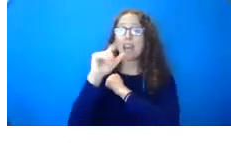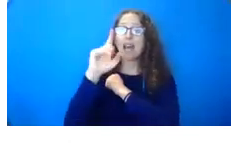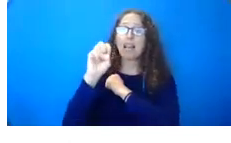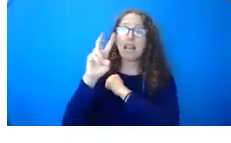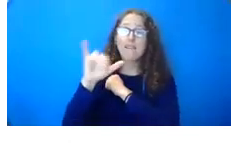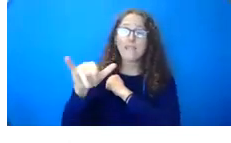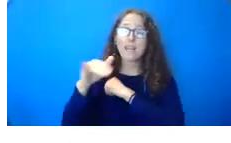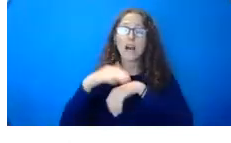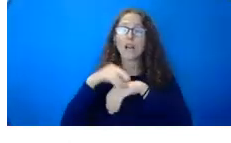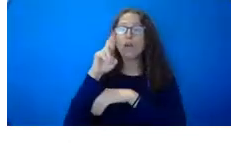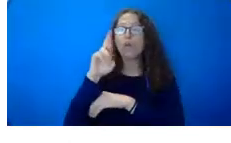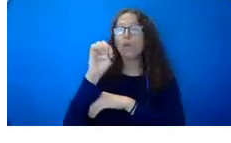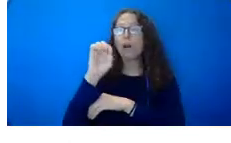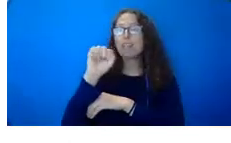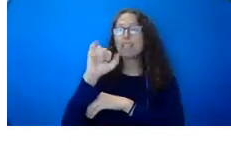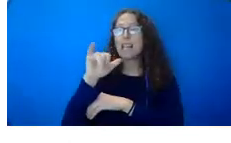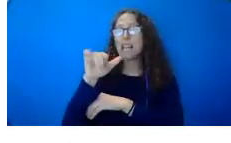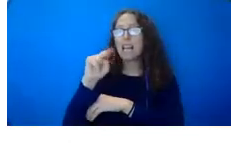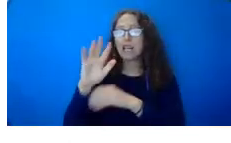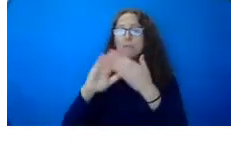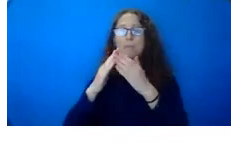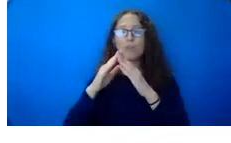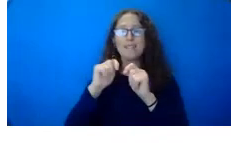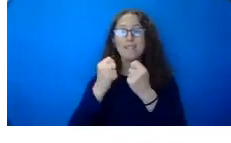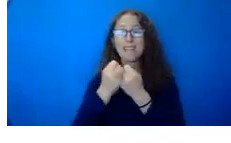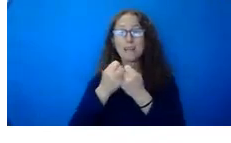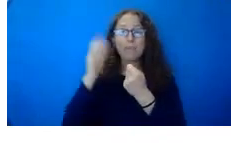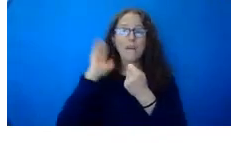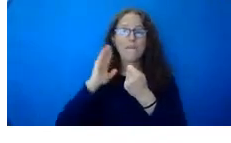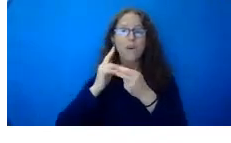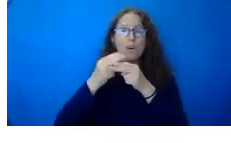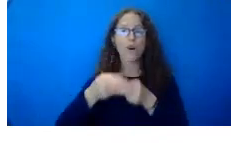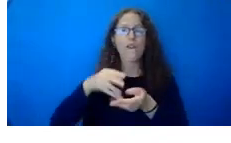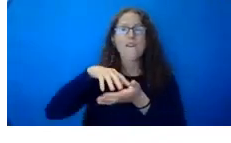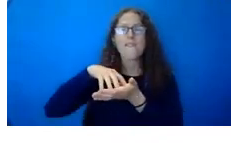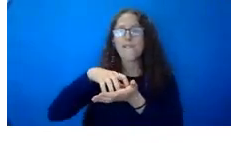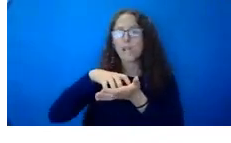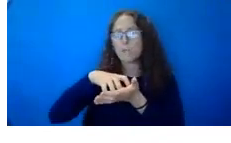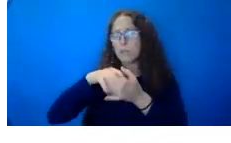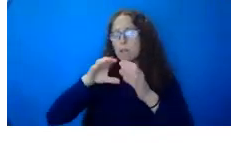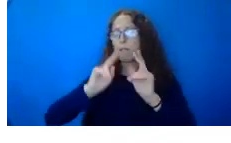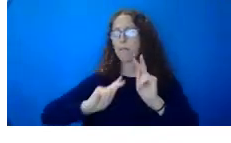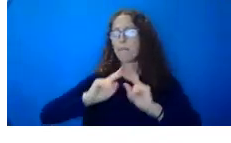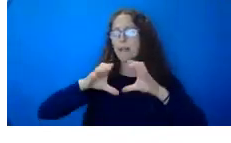. » HI THIS IS TAMASO JOHNSON. I AM PROGRAM MANAGER WITH KING COUNTY AND